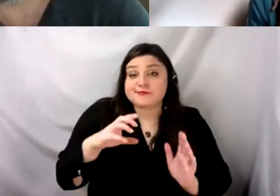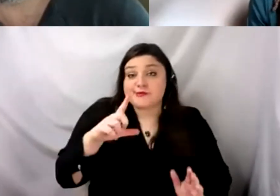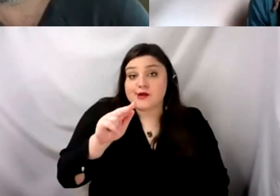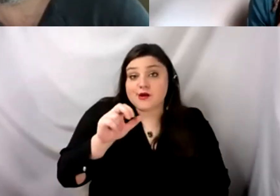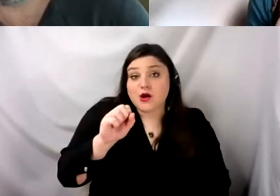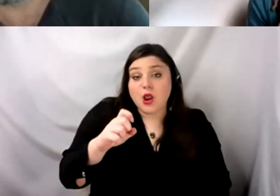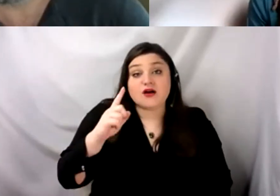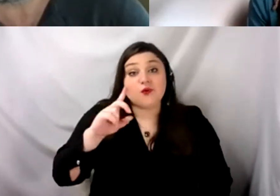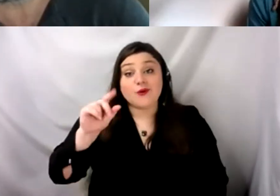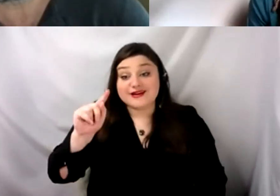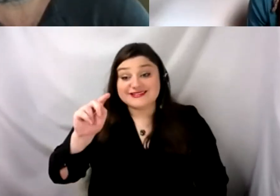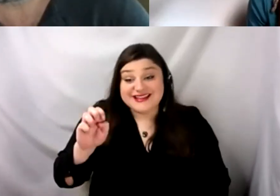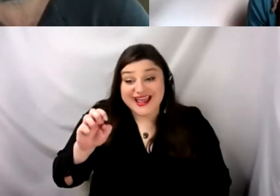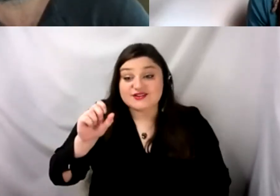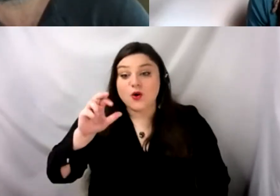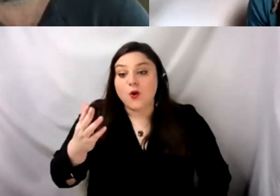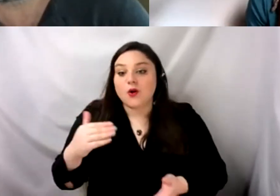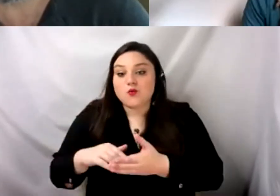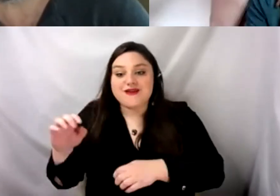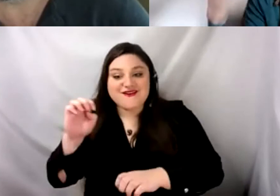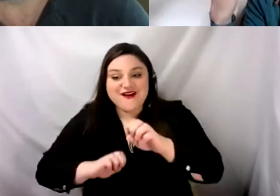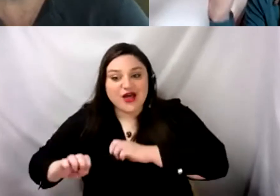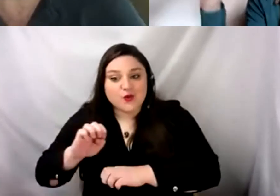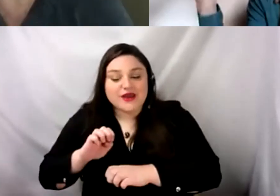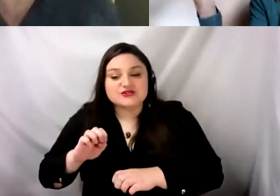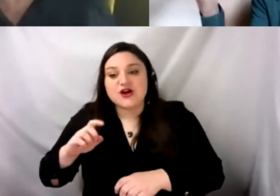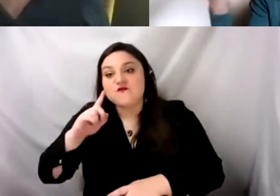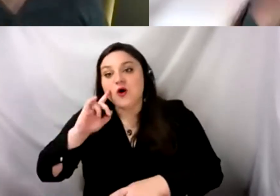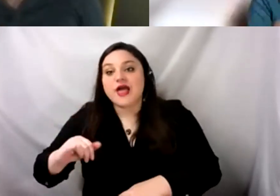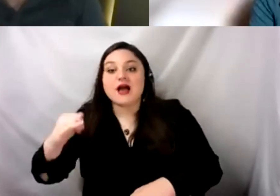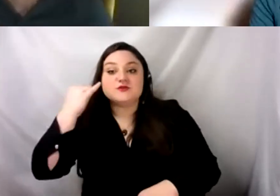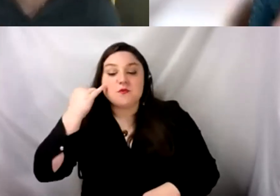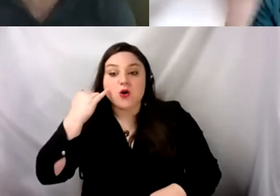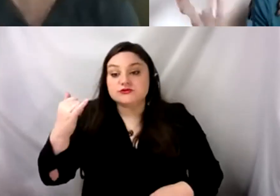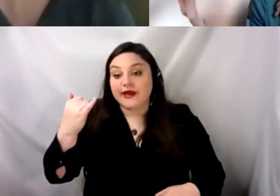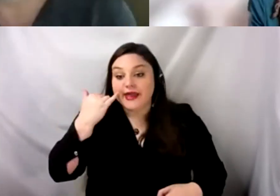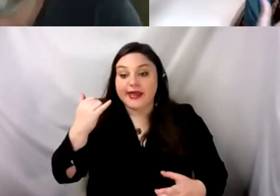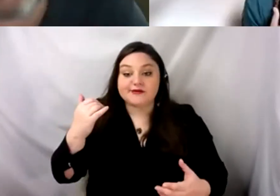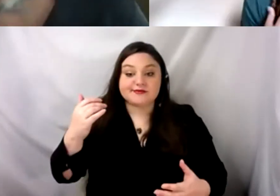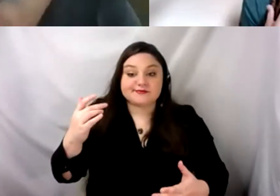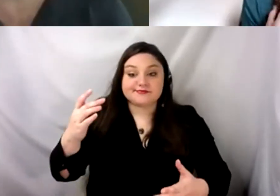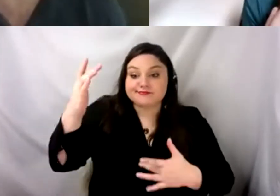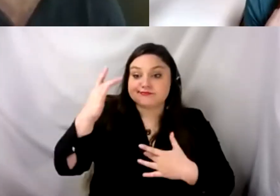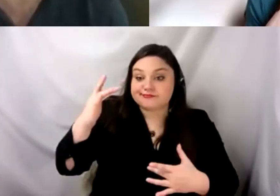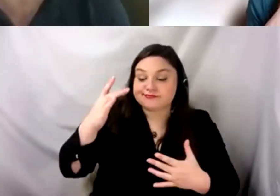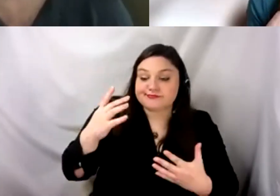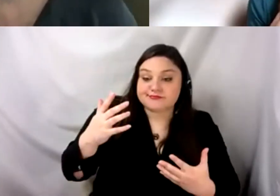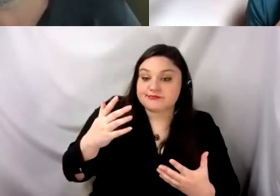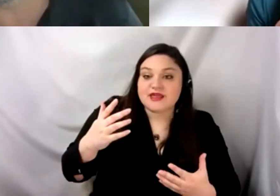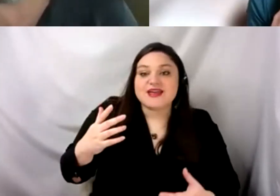subsided. If infection rates drop . GONZALO: Every day. It is the same as